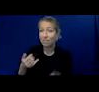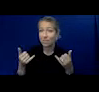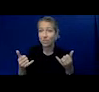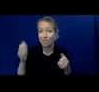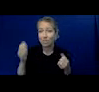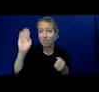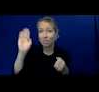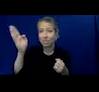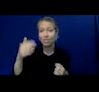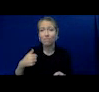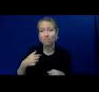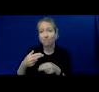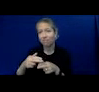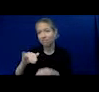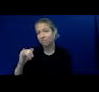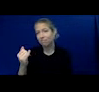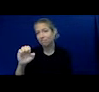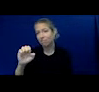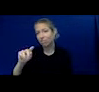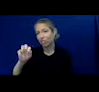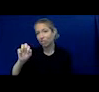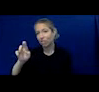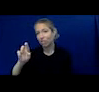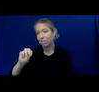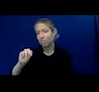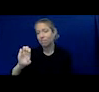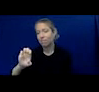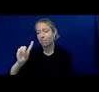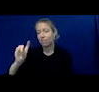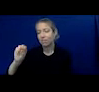My name is Jennifer McDonough, I'm the project director for our customized employment research